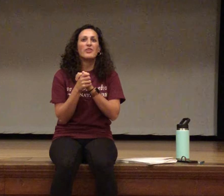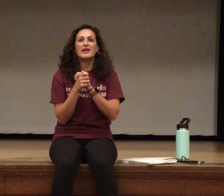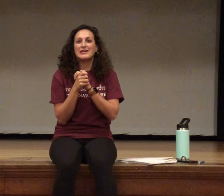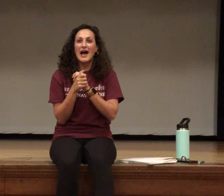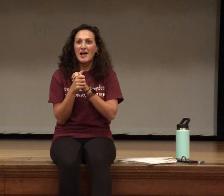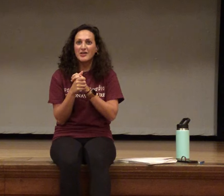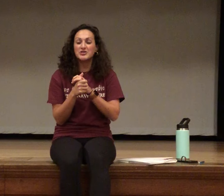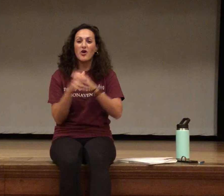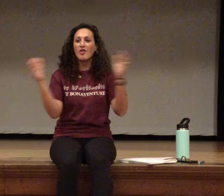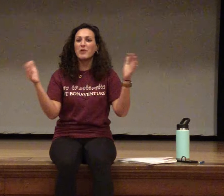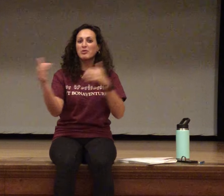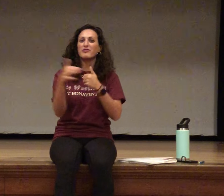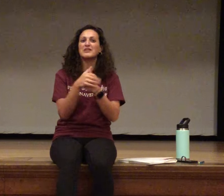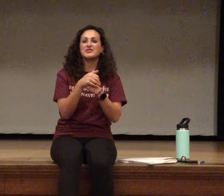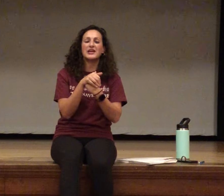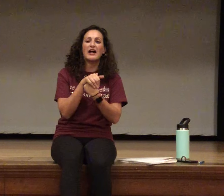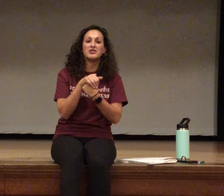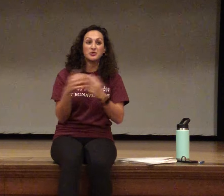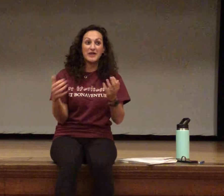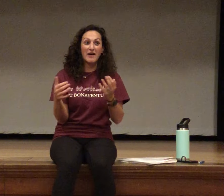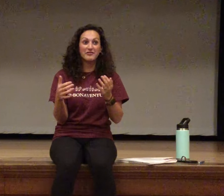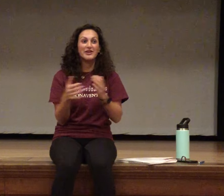um one thing in college so all of my professors in college were deaf